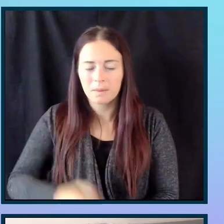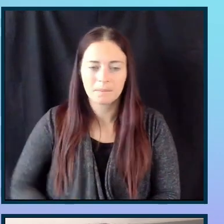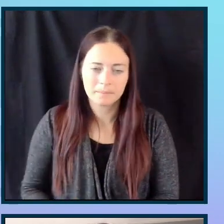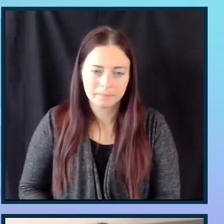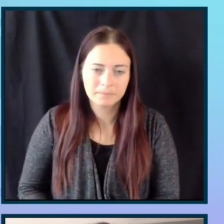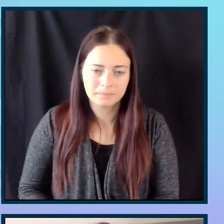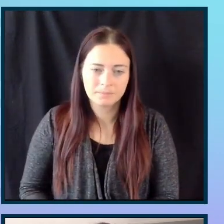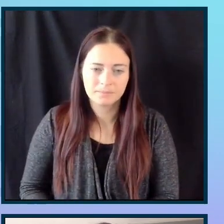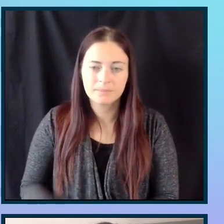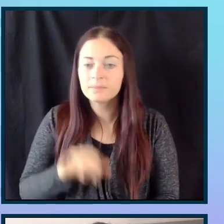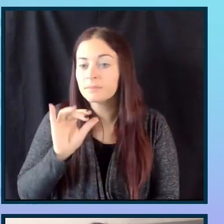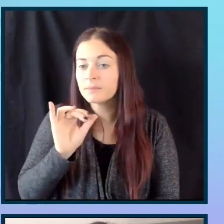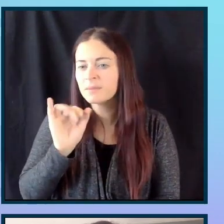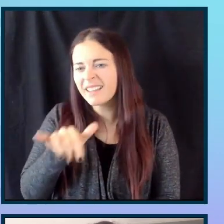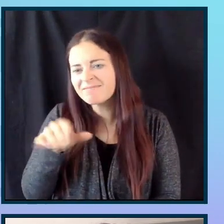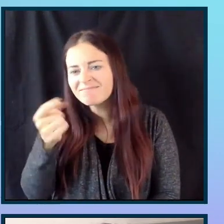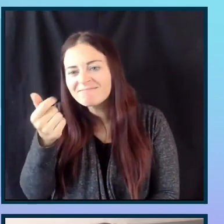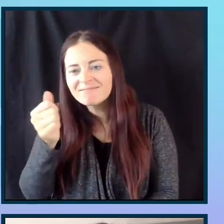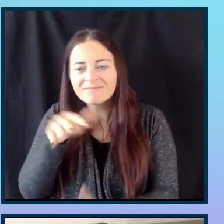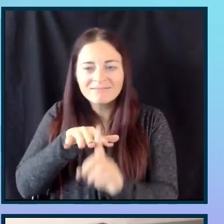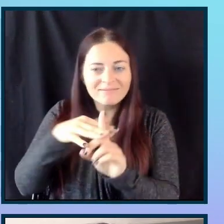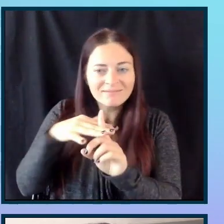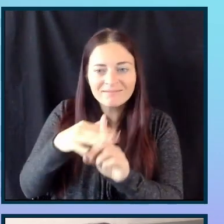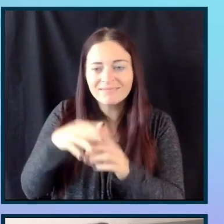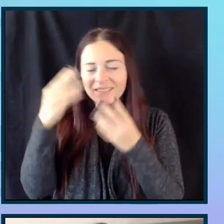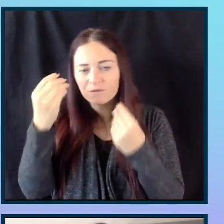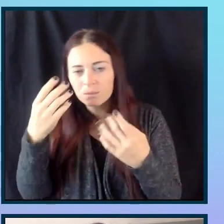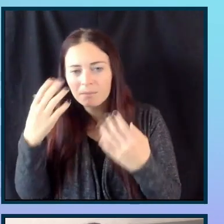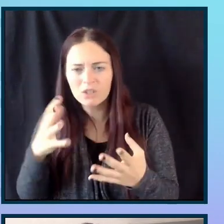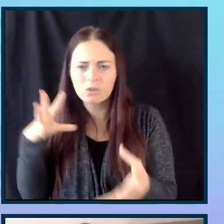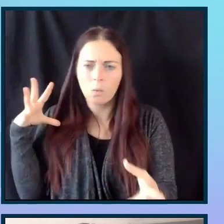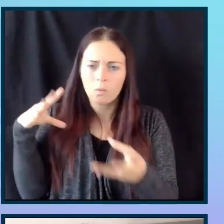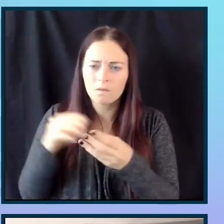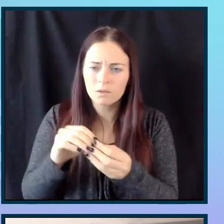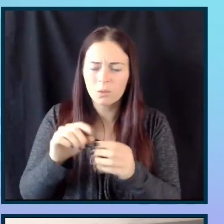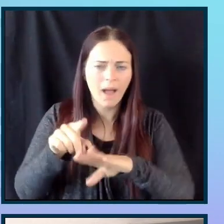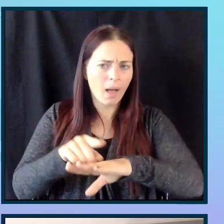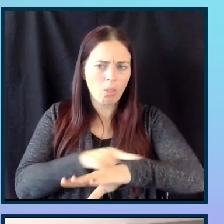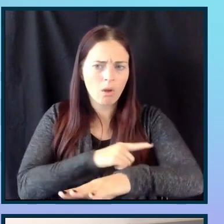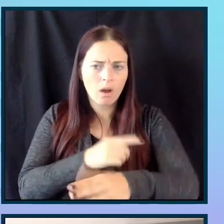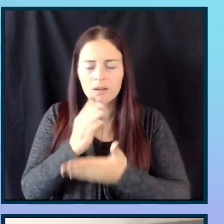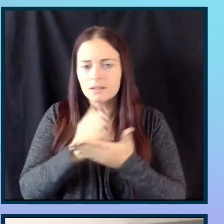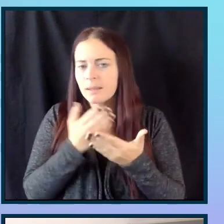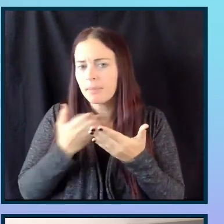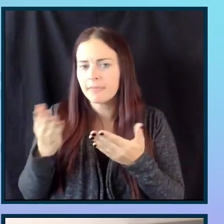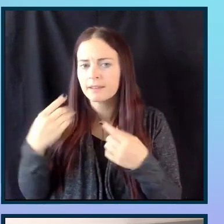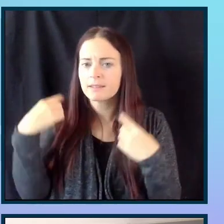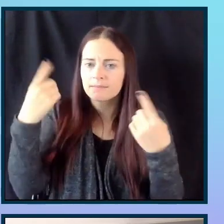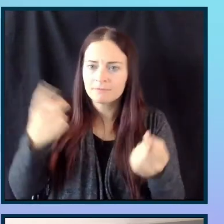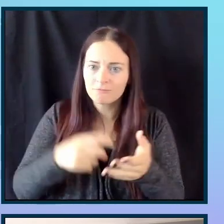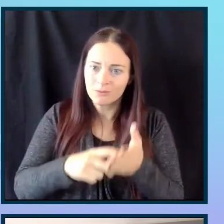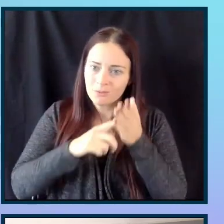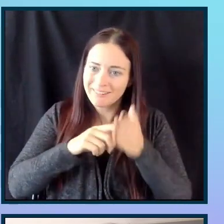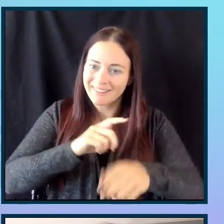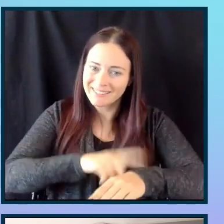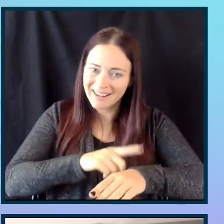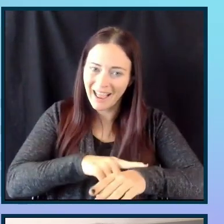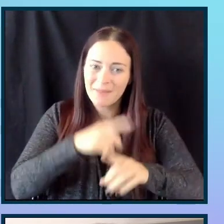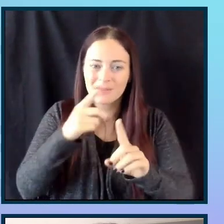So that's a little context and just give you some overview of how long some of these things have taken. So you'll see as time progresses,